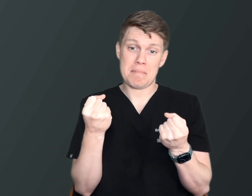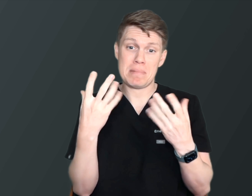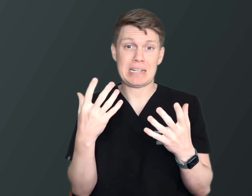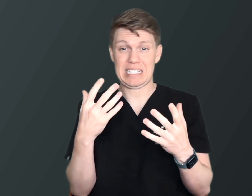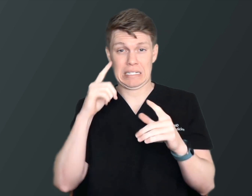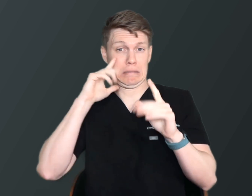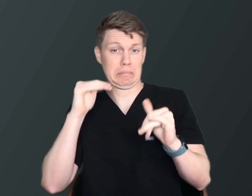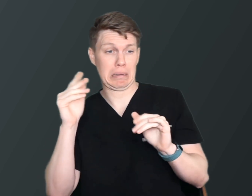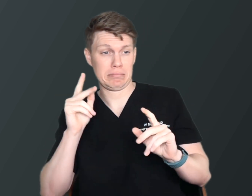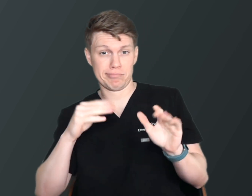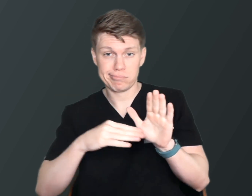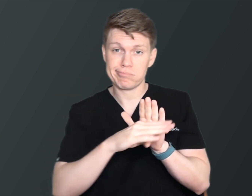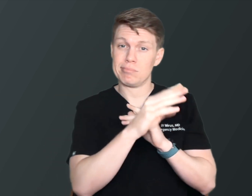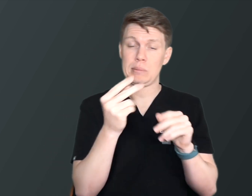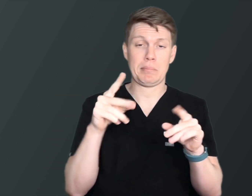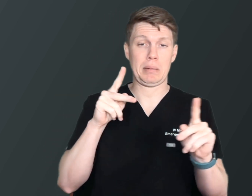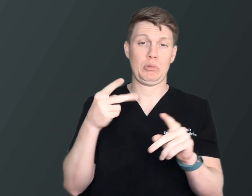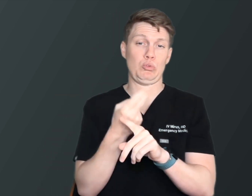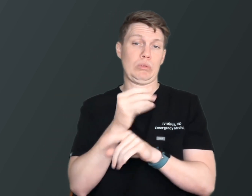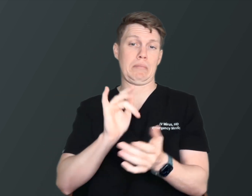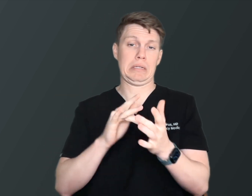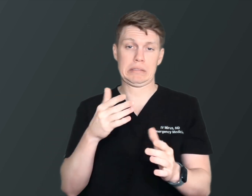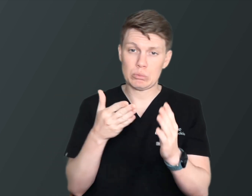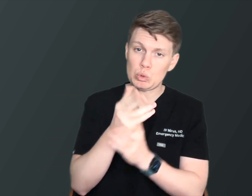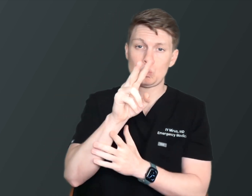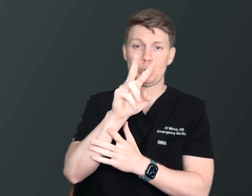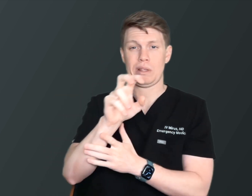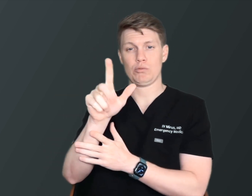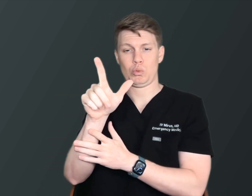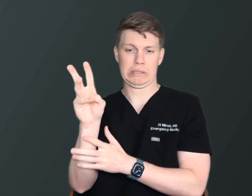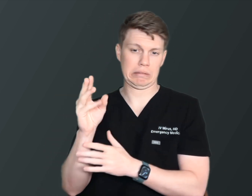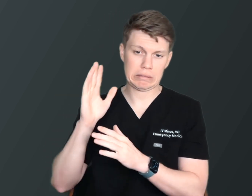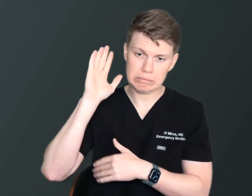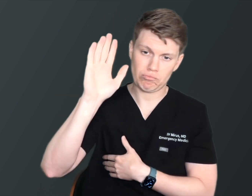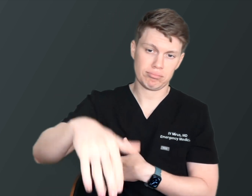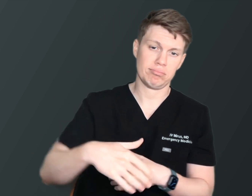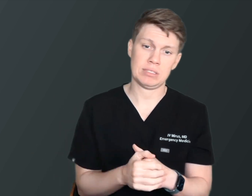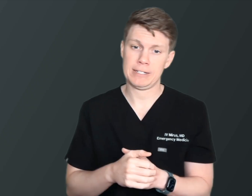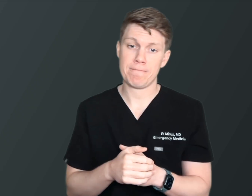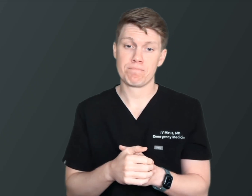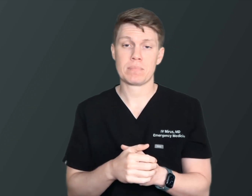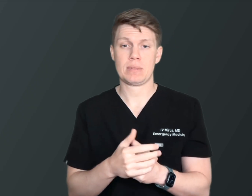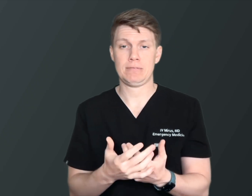Many expect people to continue to use these medicines through 2026 and beyond.